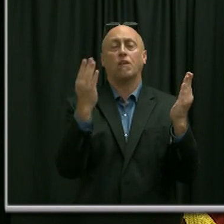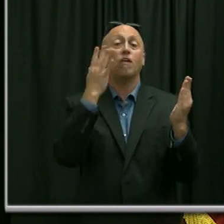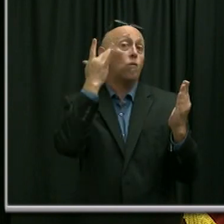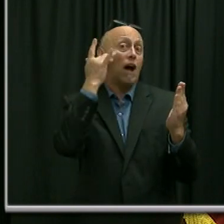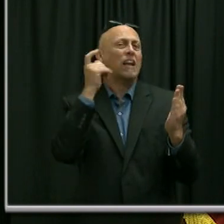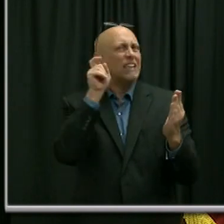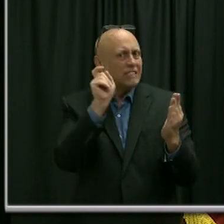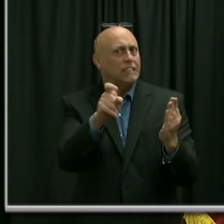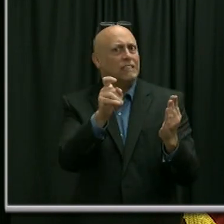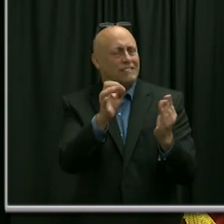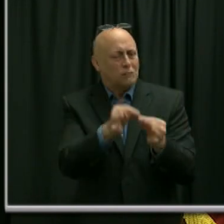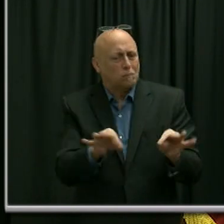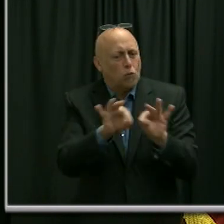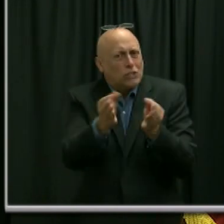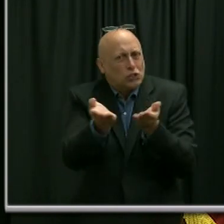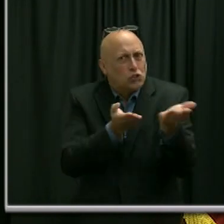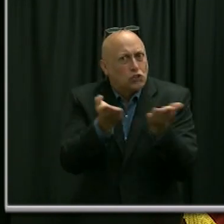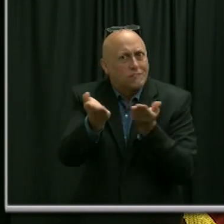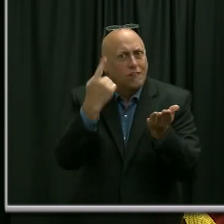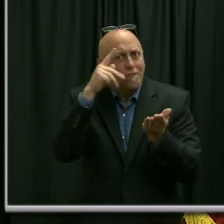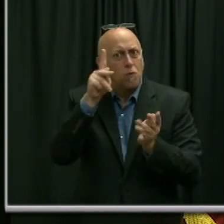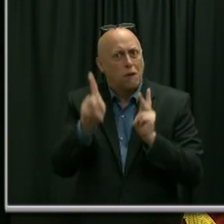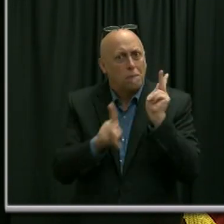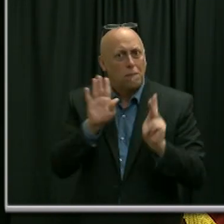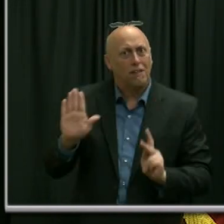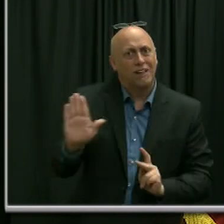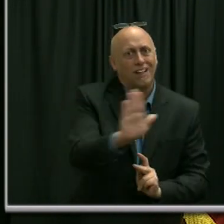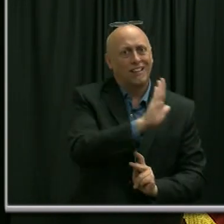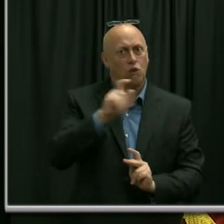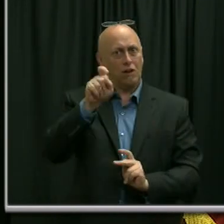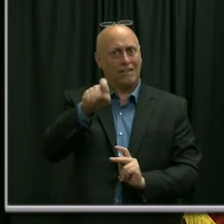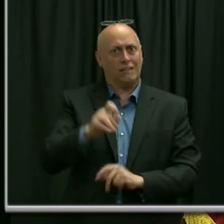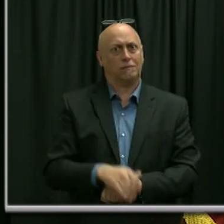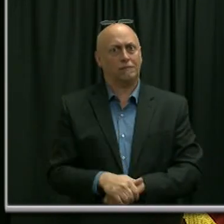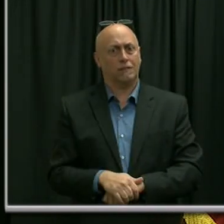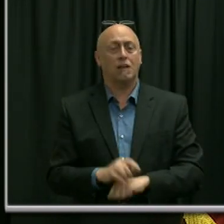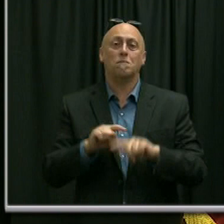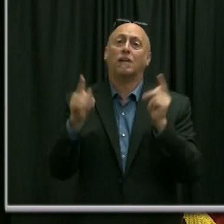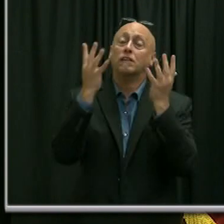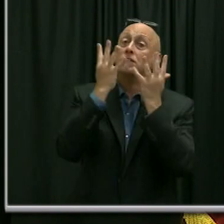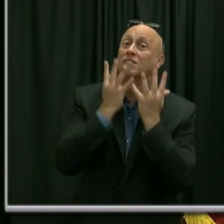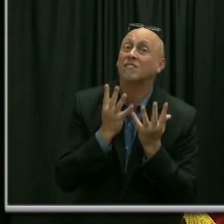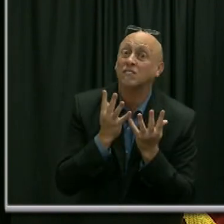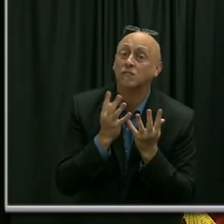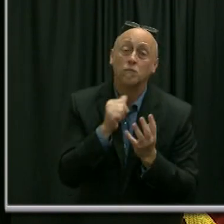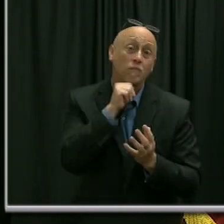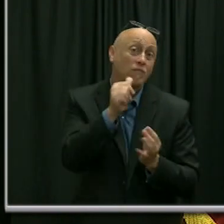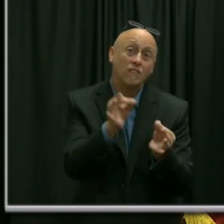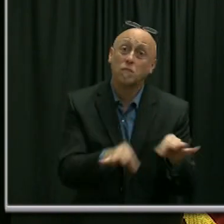REMAIN OPEN. TO PROVIDE VALUABLE SERVICES AND BASIC